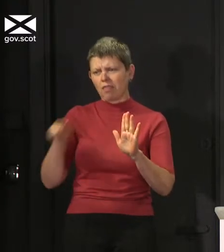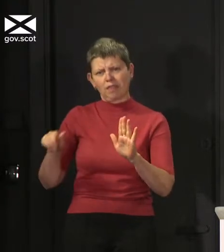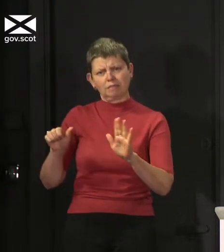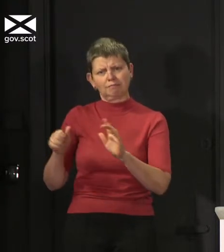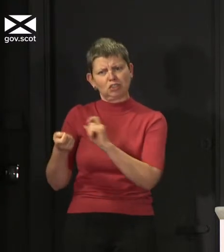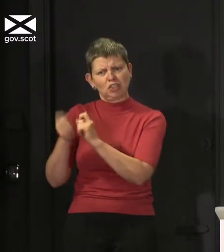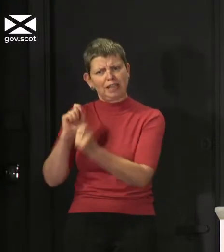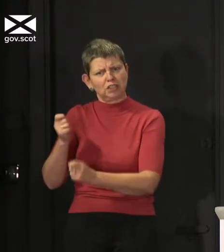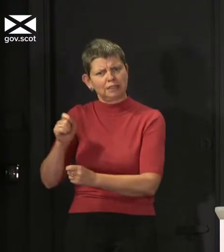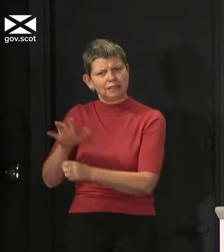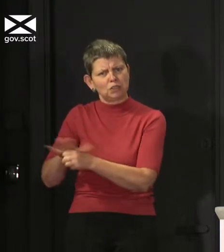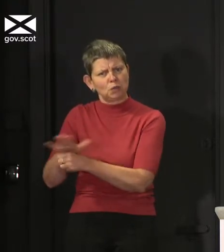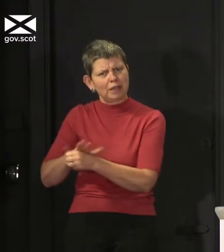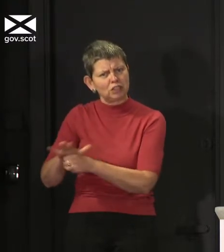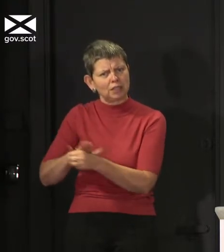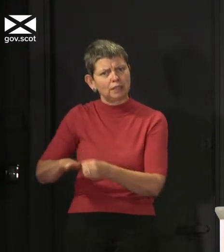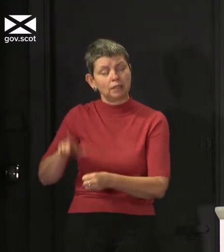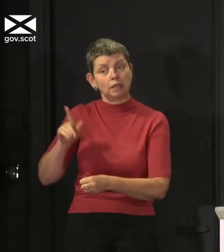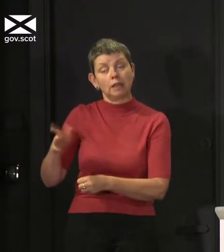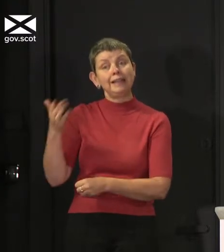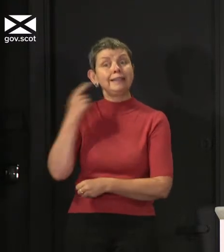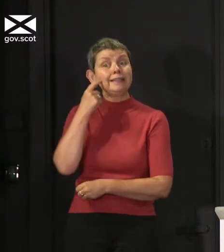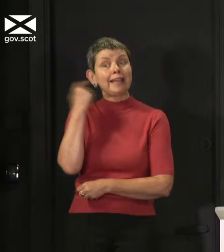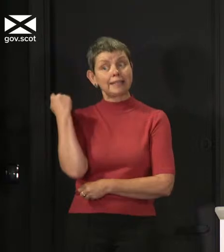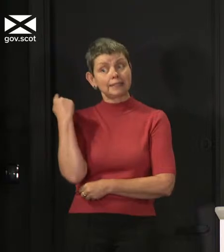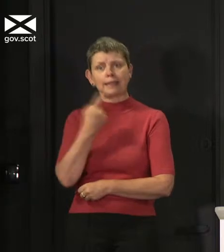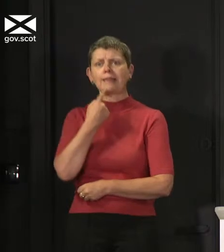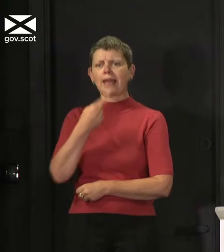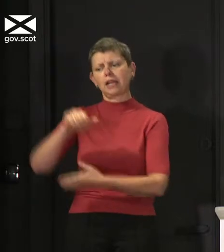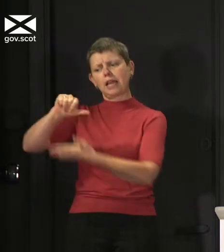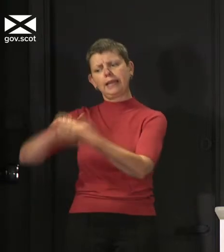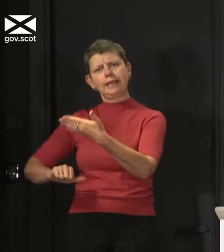the list of countries that they were yesterday demanding that the Scottish Government signed